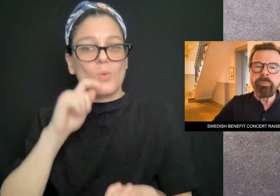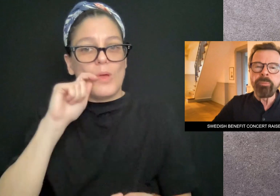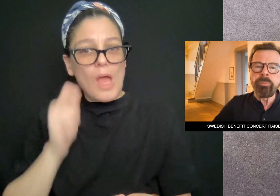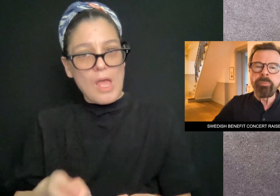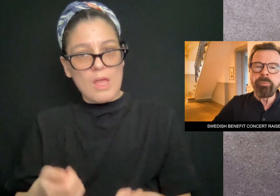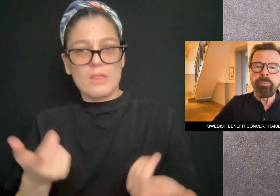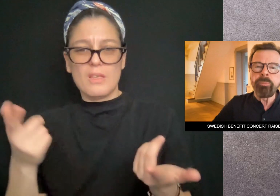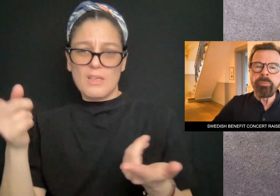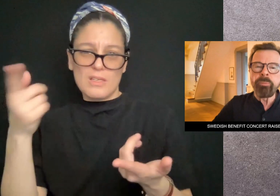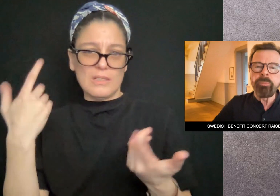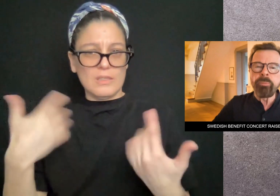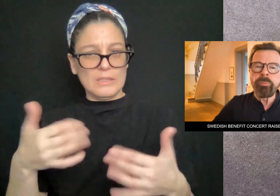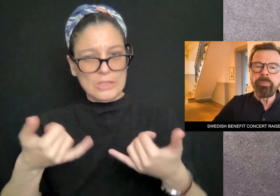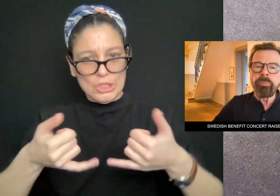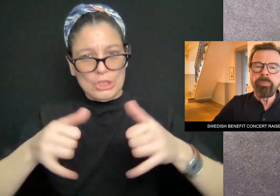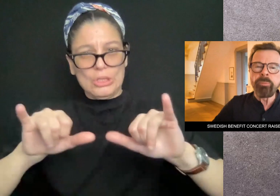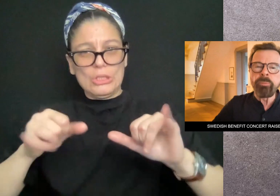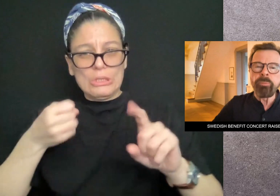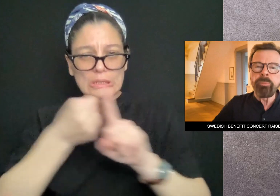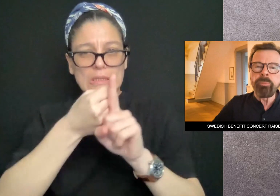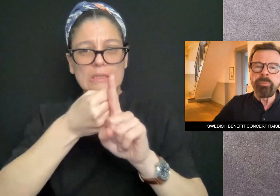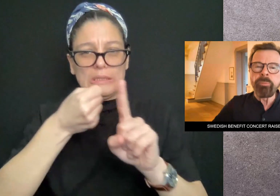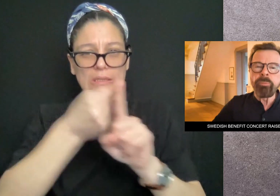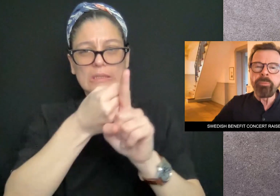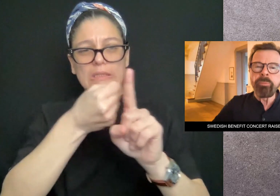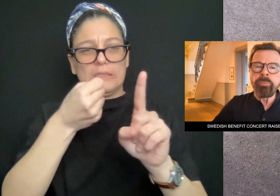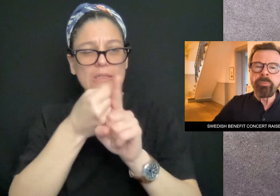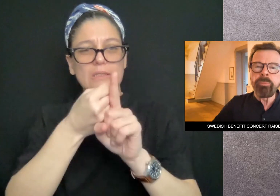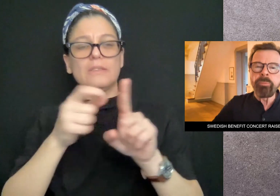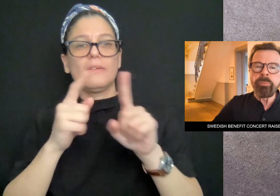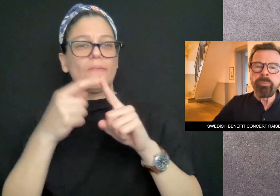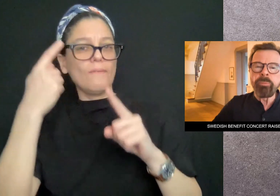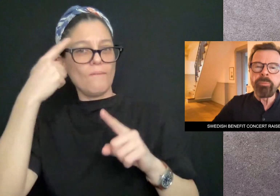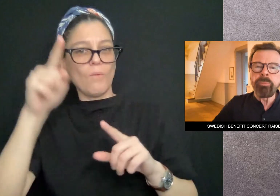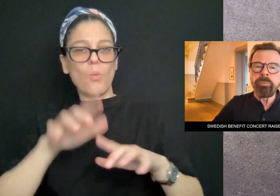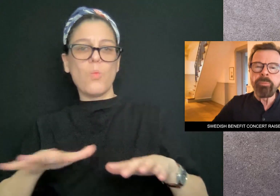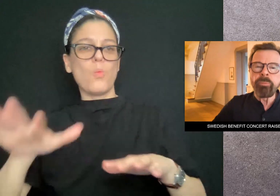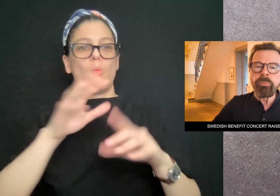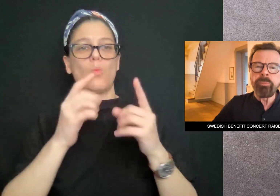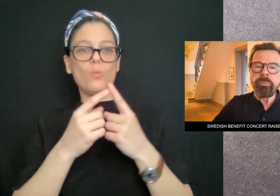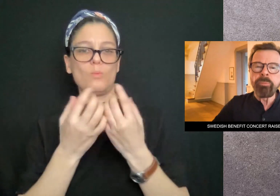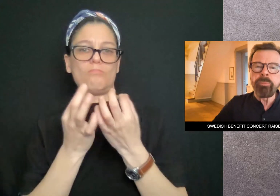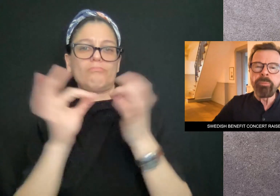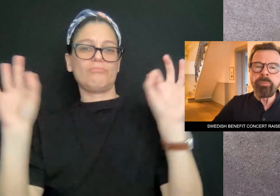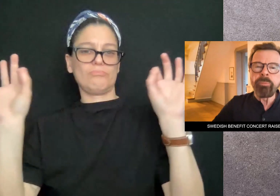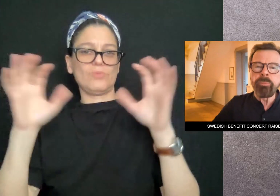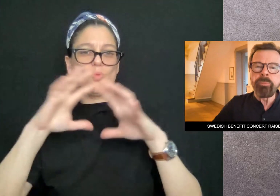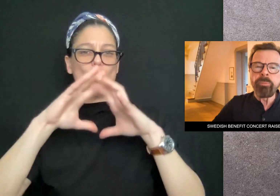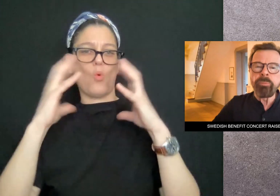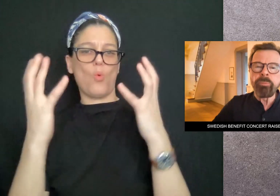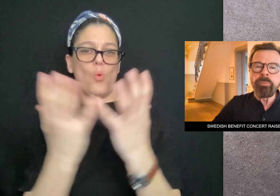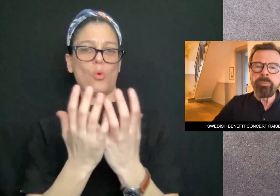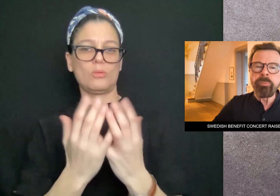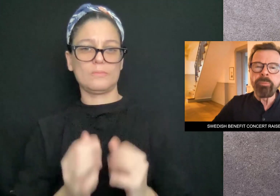he says Europe has to support Ukraine because they are fighting for all democracies in the